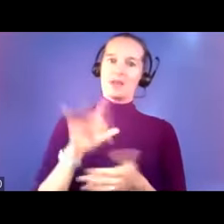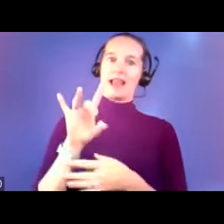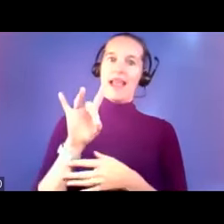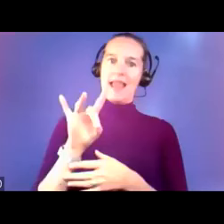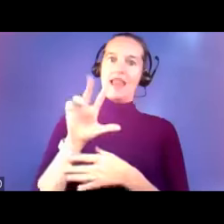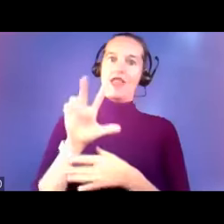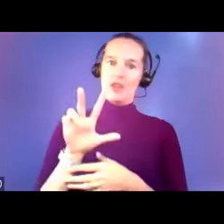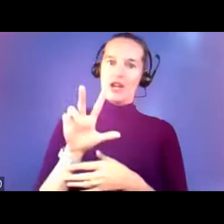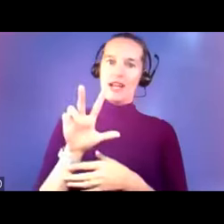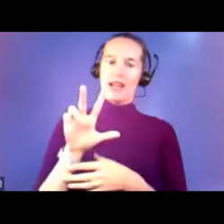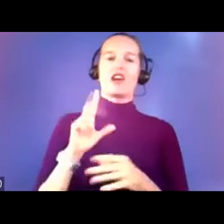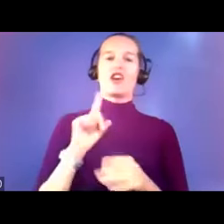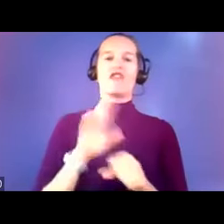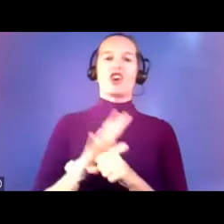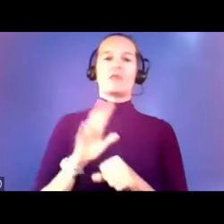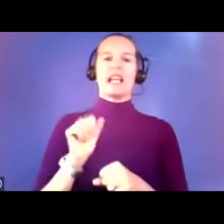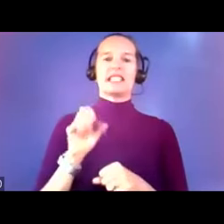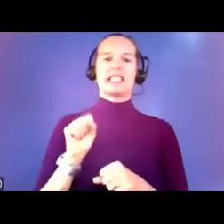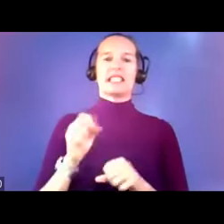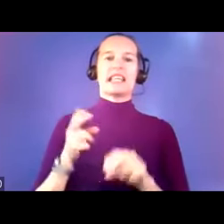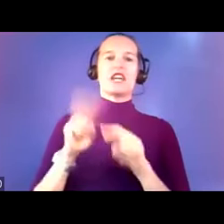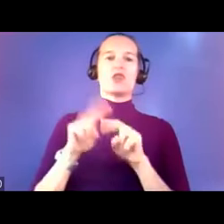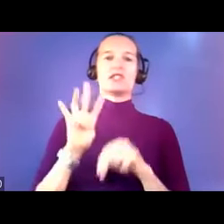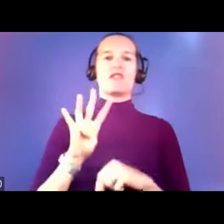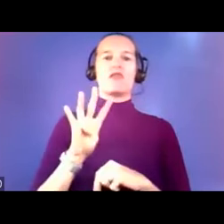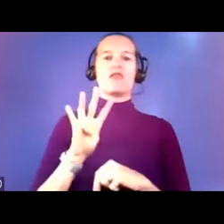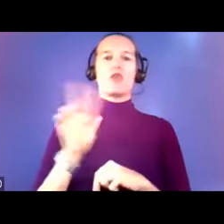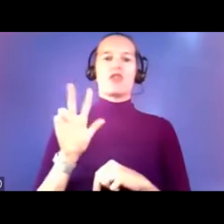an increase of forty six cases in the previous 24 hours.